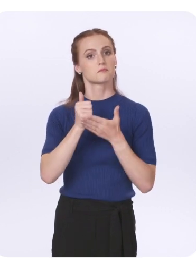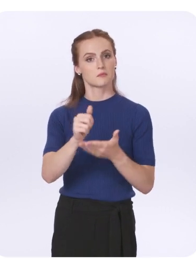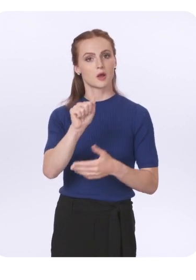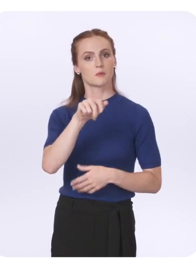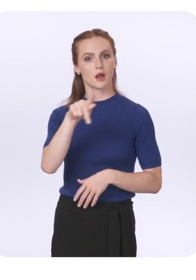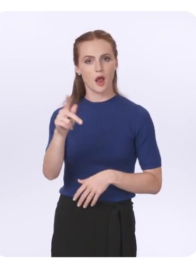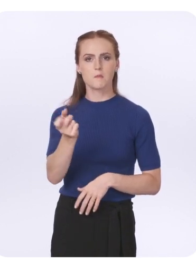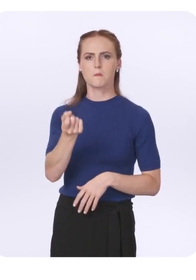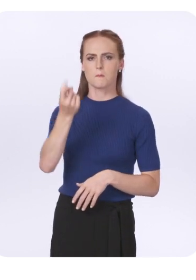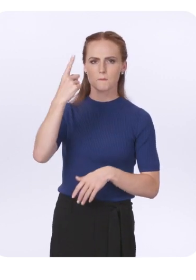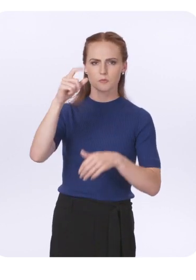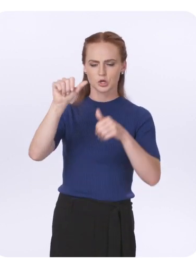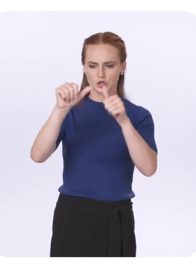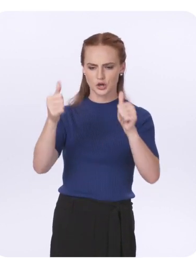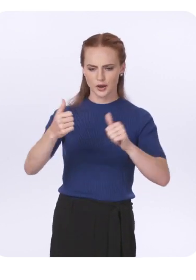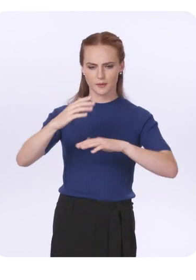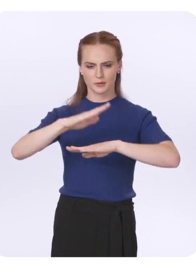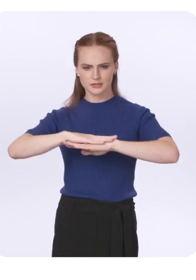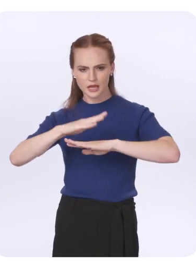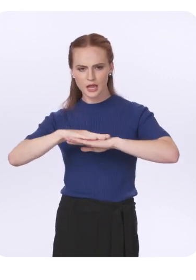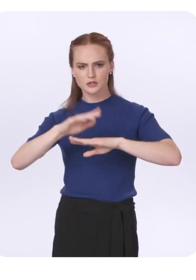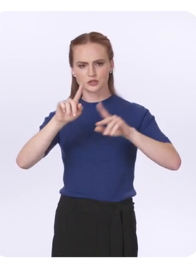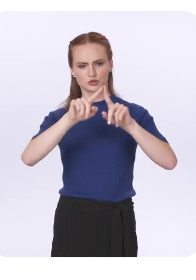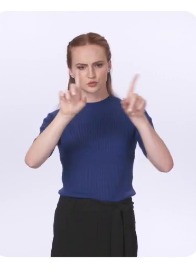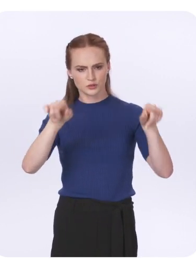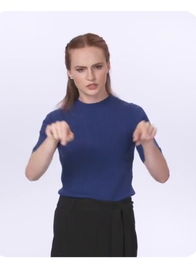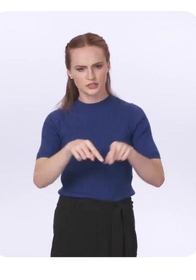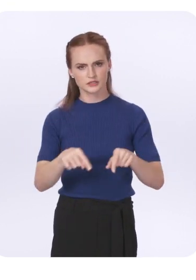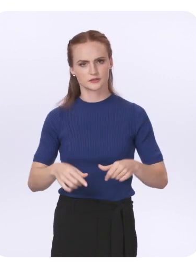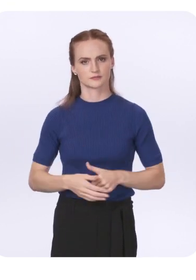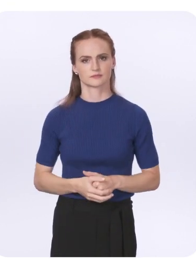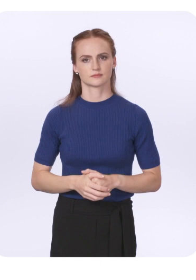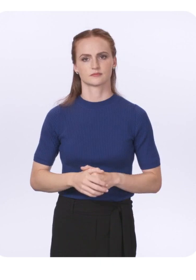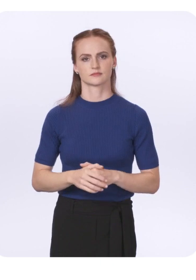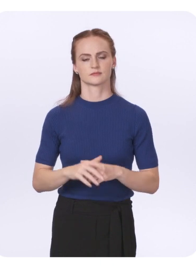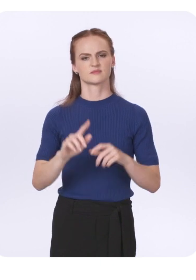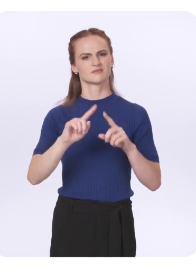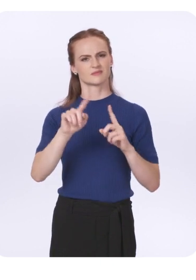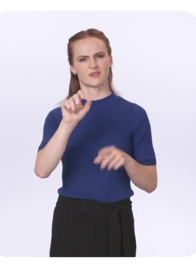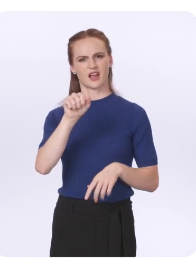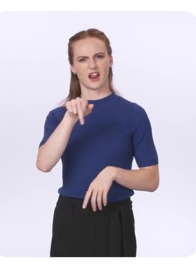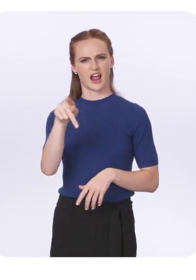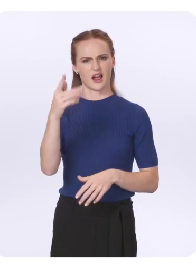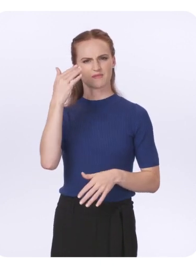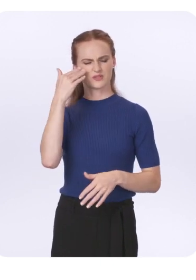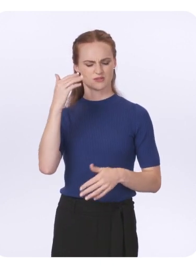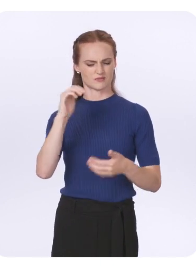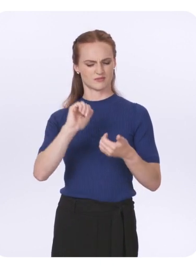But how does the app know which are screens? Well, that's our semantic label at work.